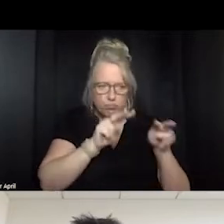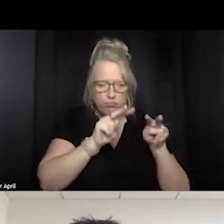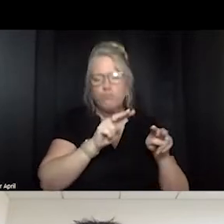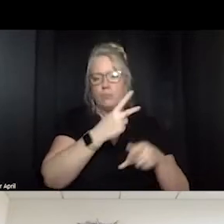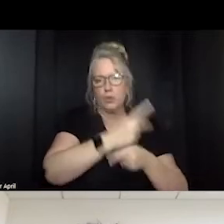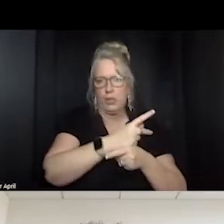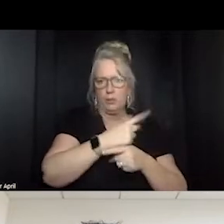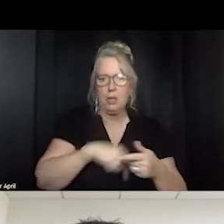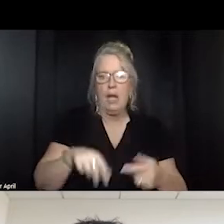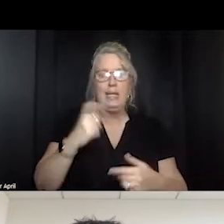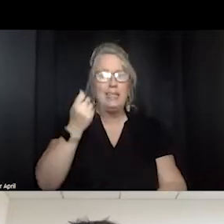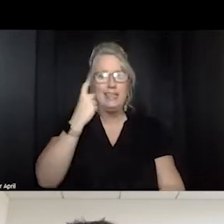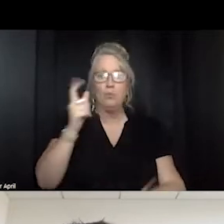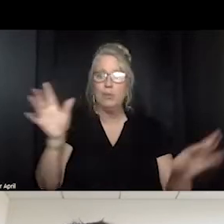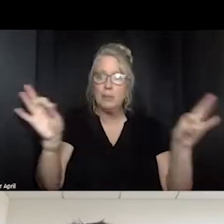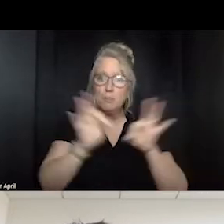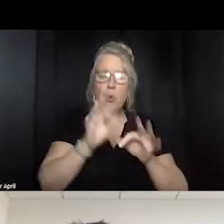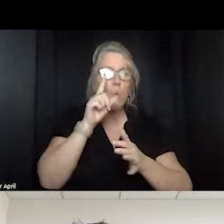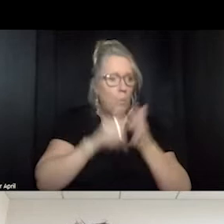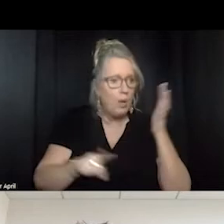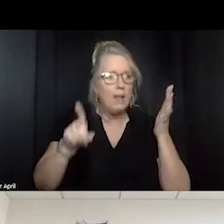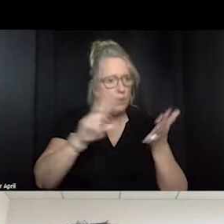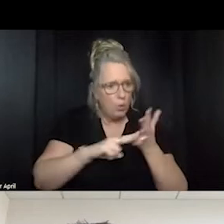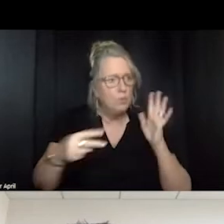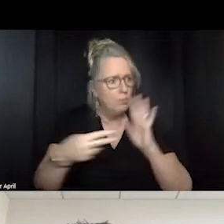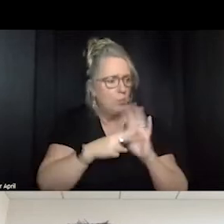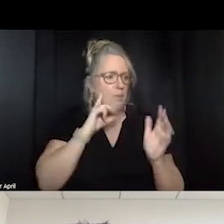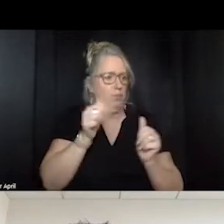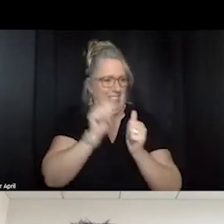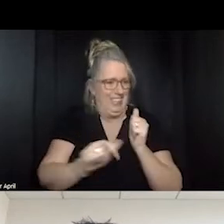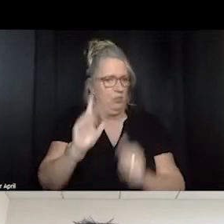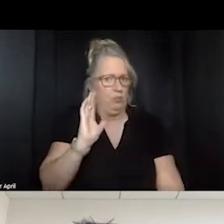IT IS REALLY IMPORTANT TO TALK WHAT THE PURPOSE OF EACH OF OUR SERVICE LINES IS. AND INSTEAD OF